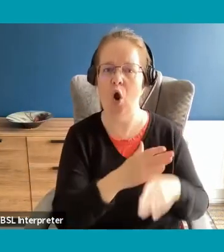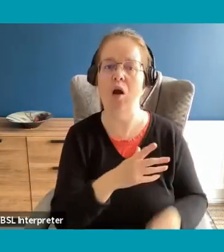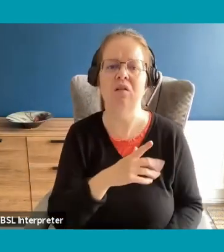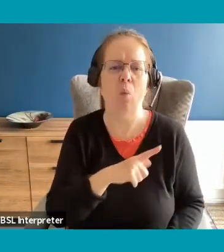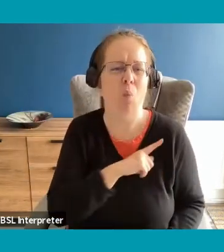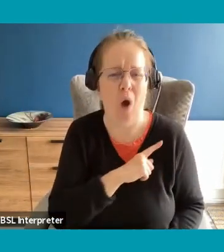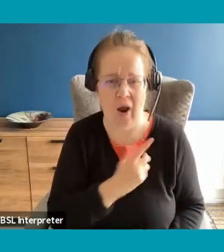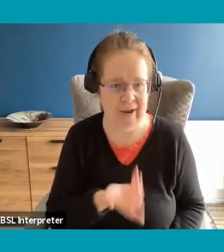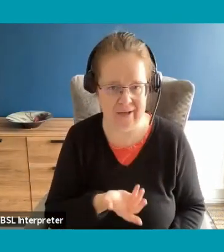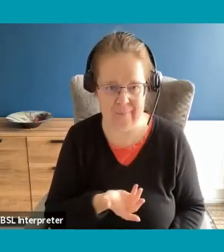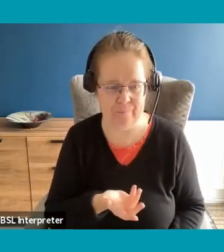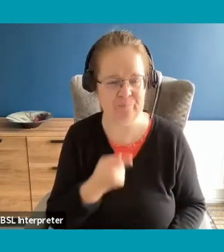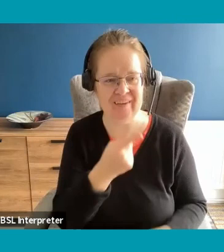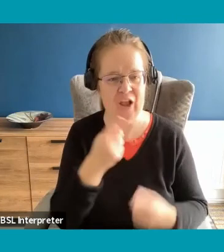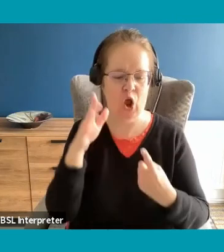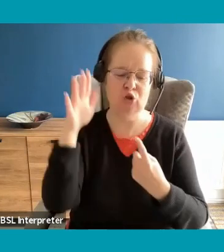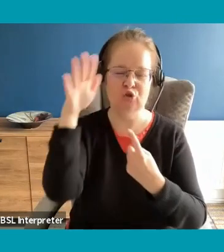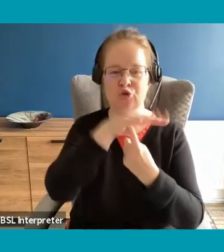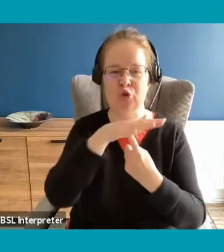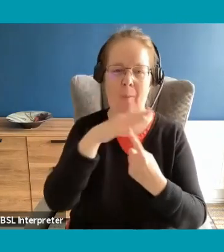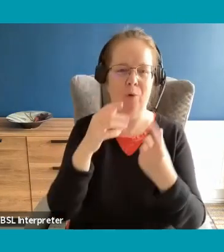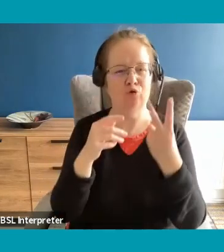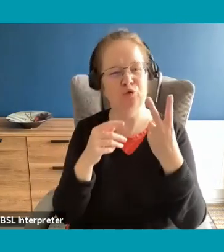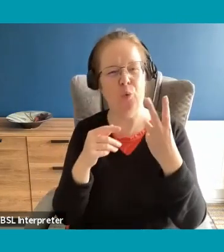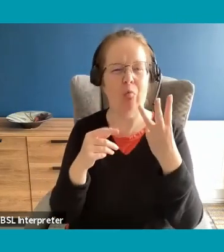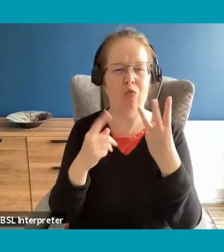what would be your top two or three things that you would say? Katie.